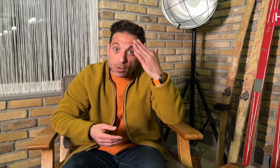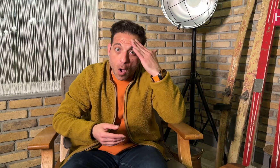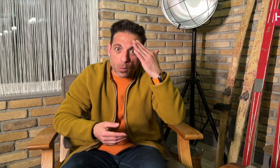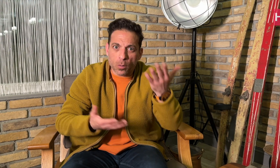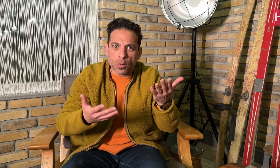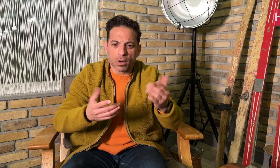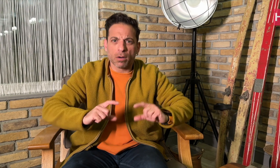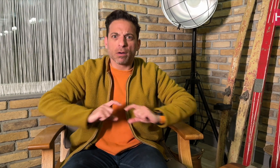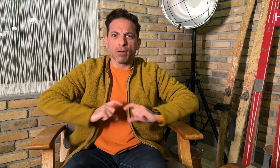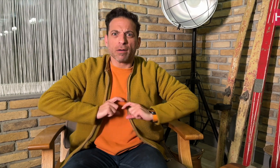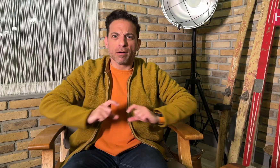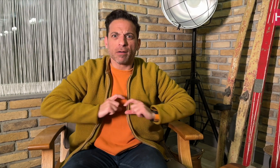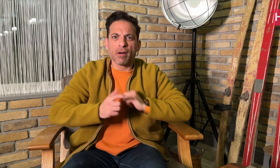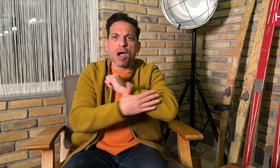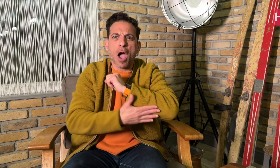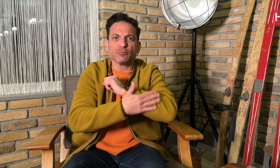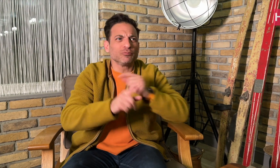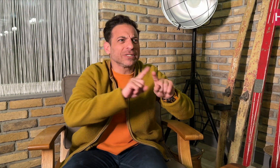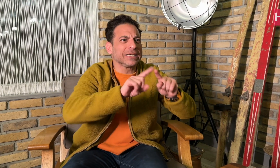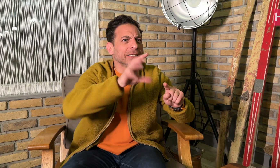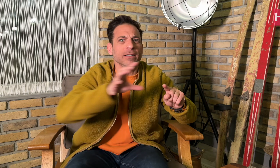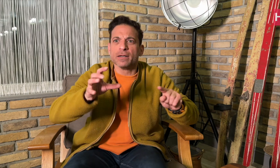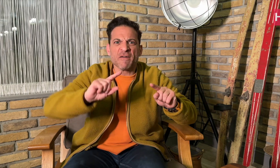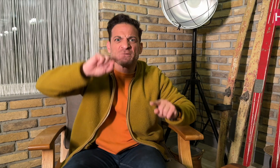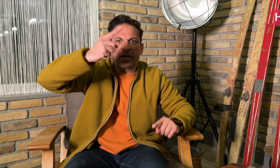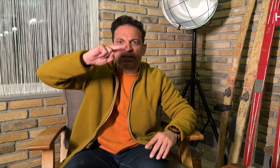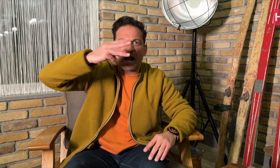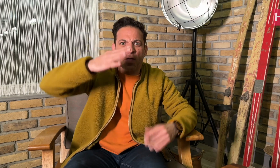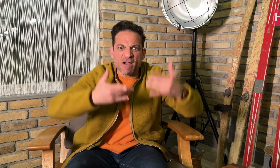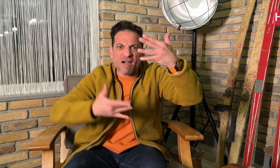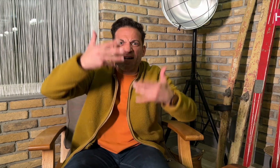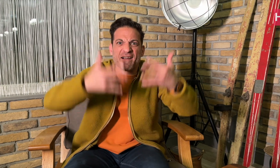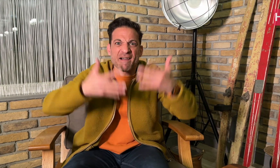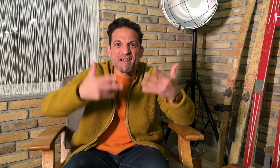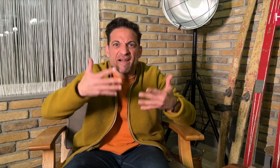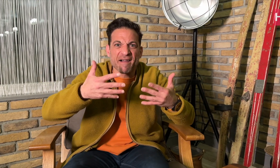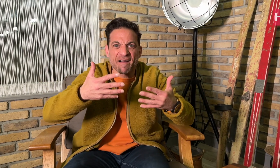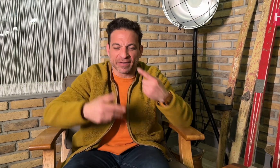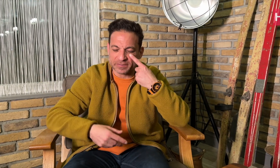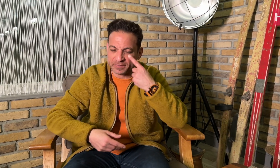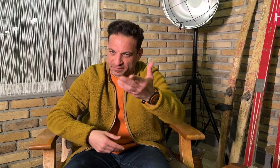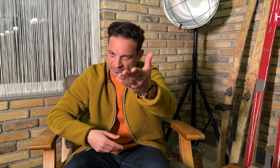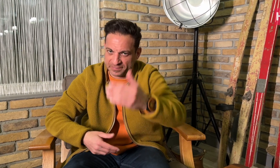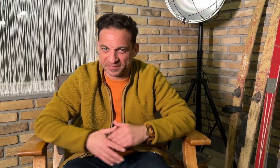Here's the current medal standings. Curious? Check it out!